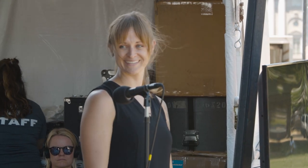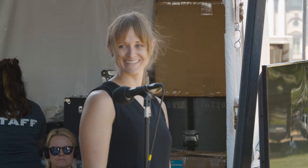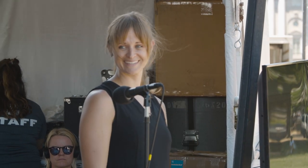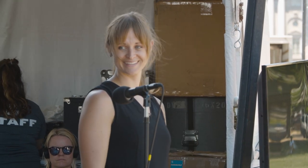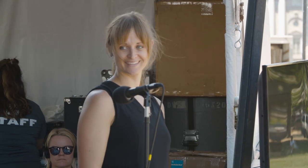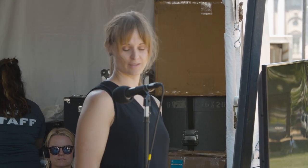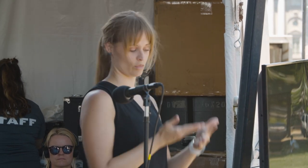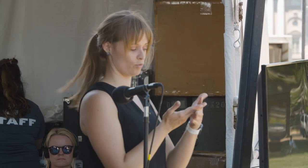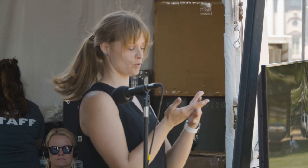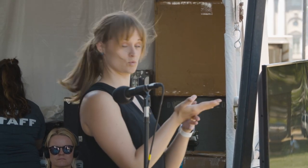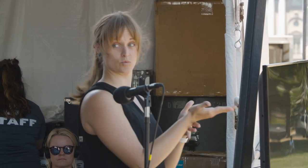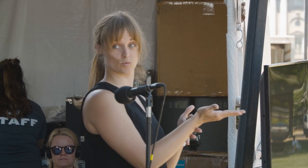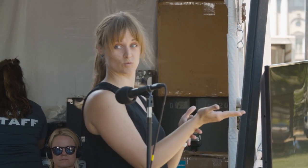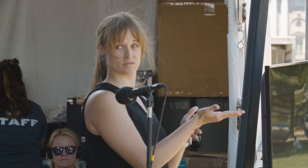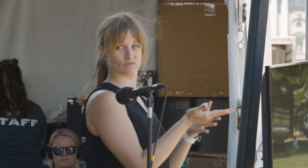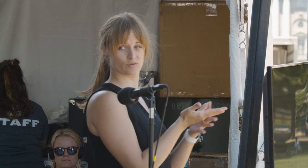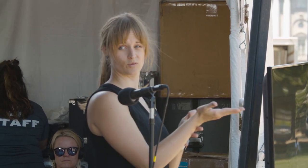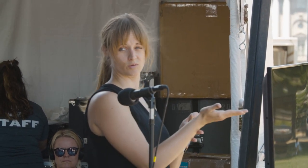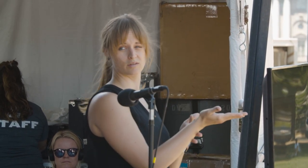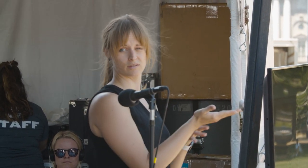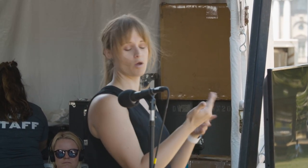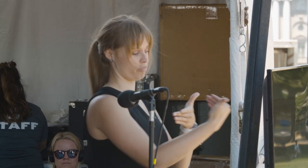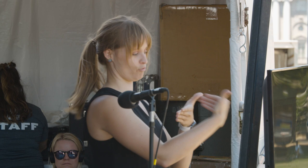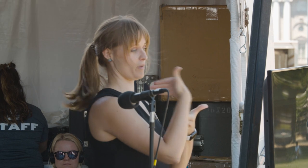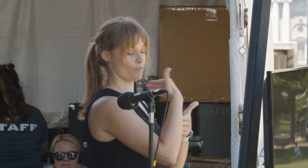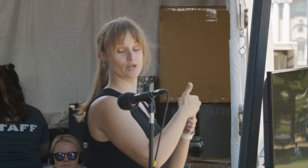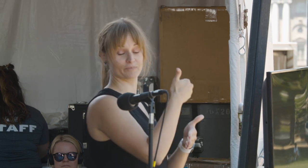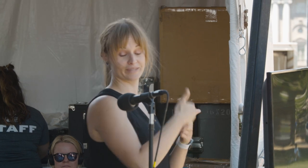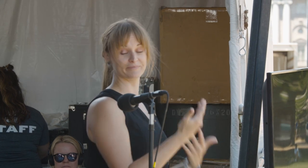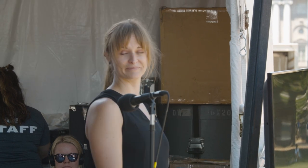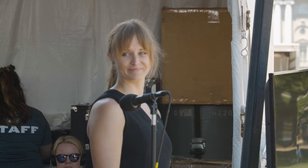through... through my window...